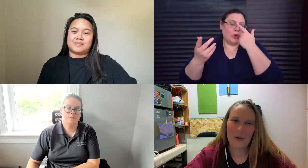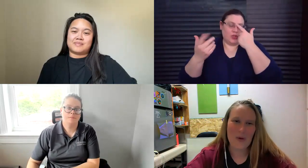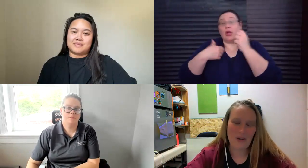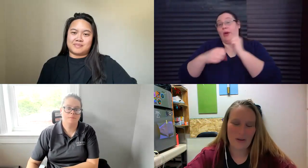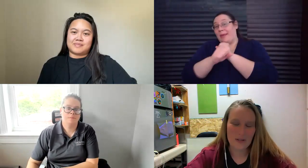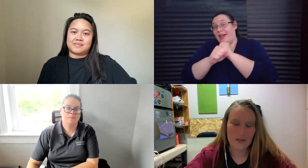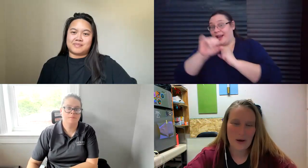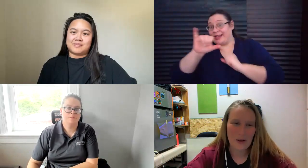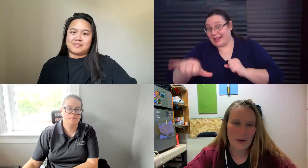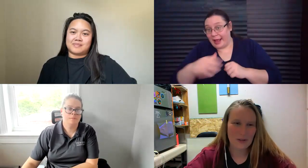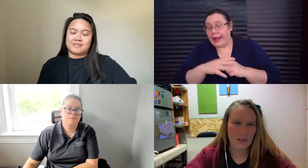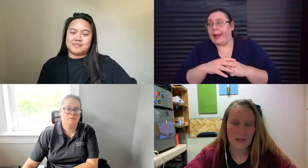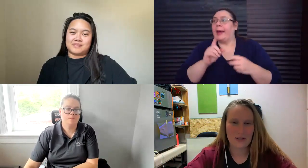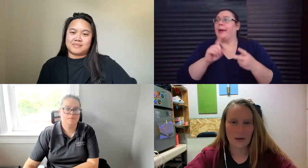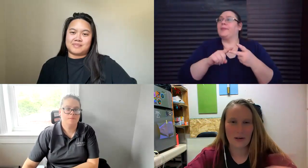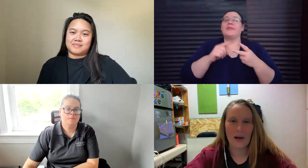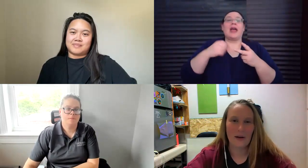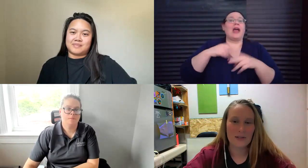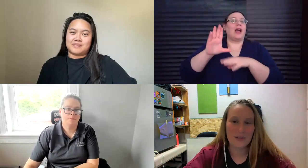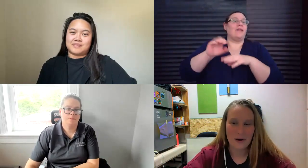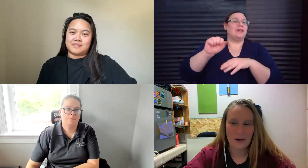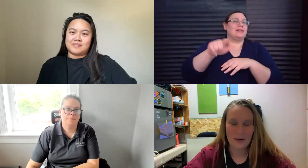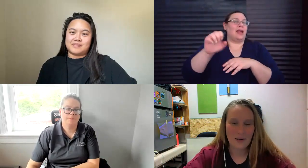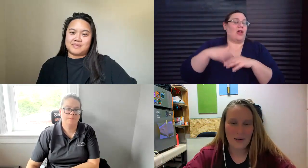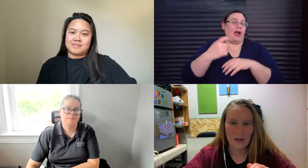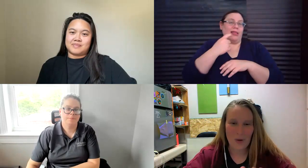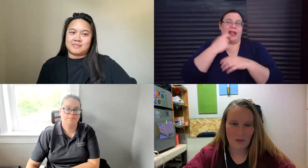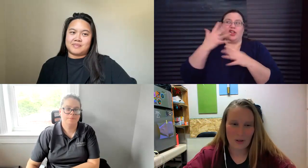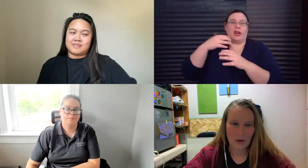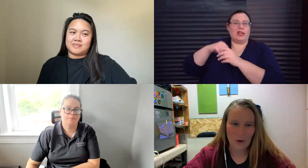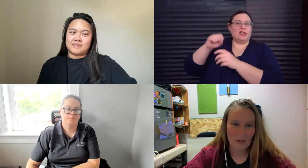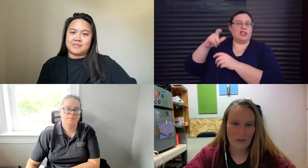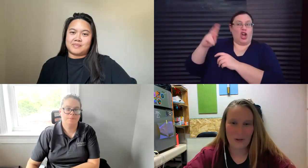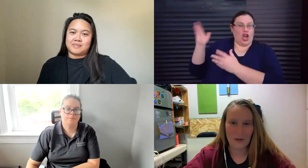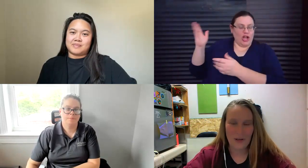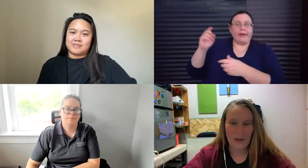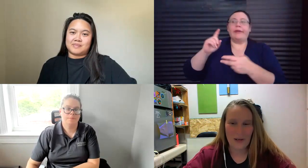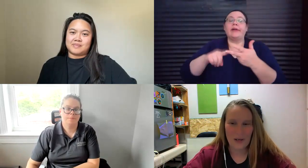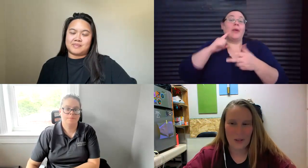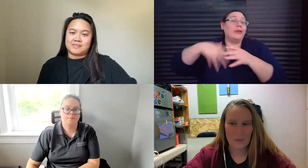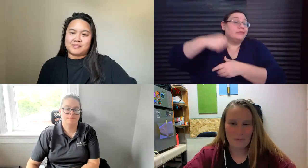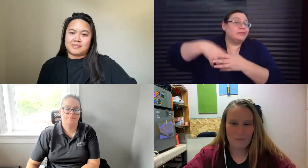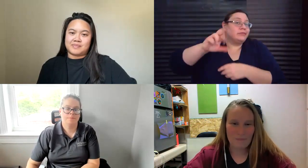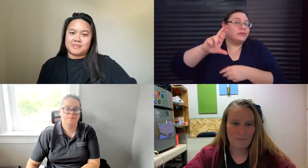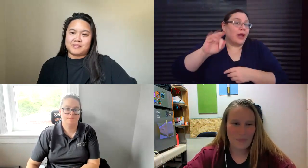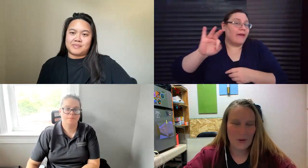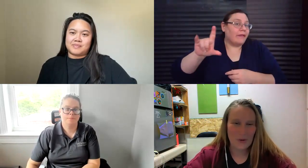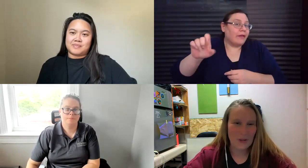I'm having a sale on glass I have in stock. I'm having a raffle.